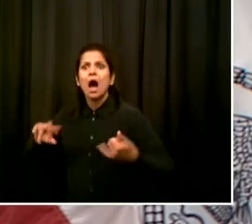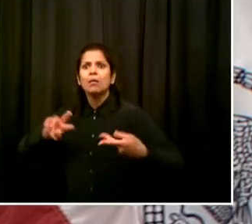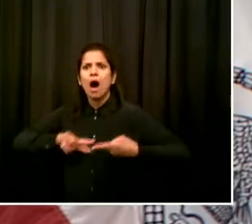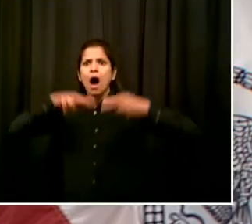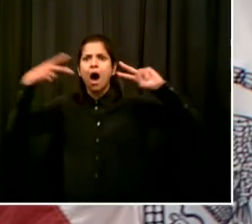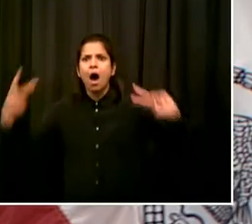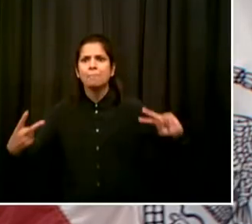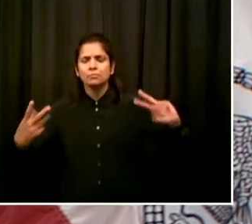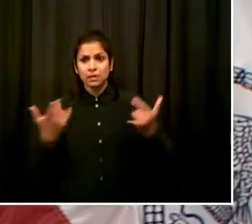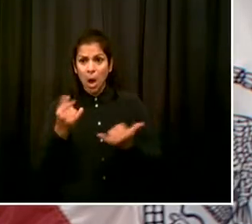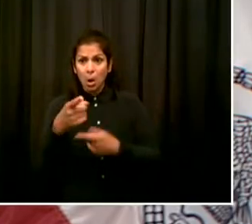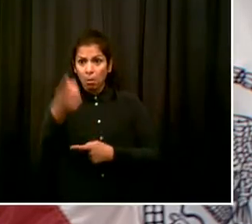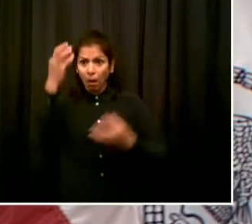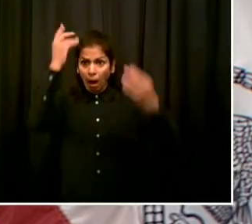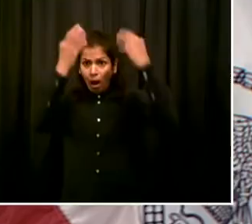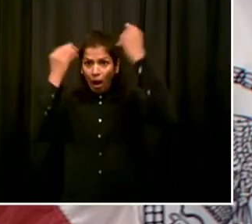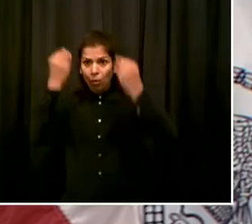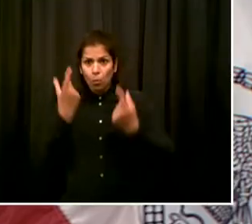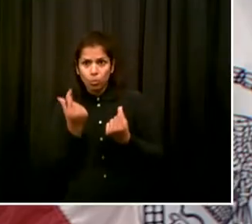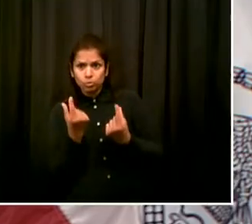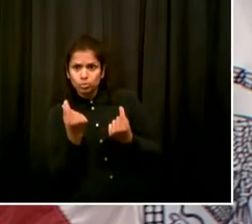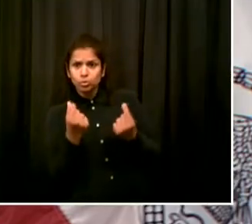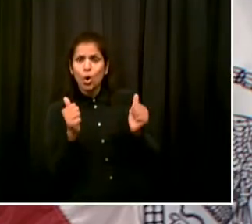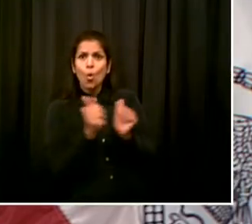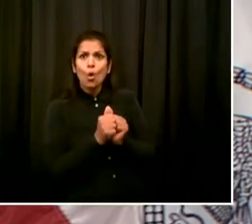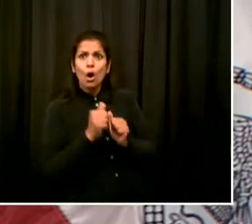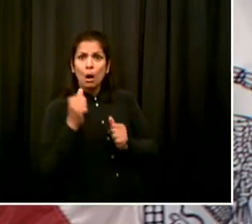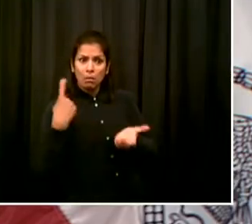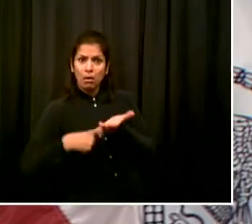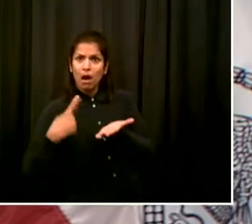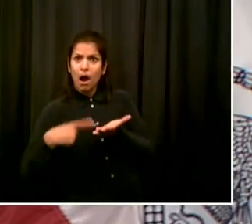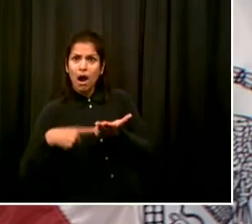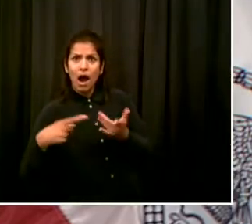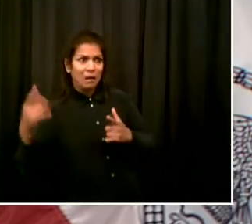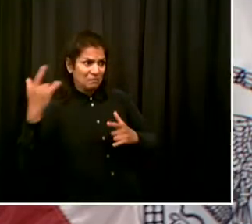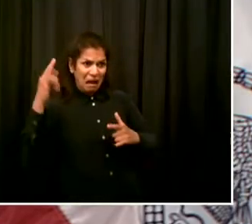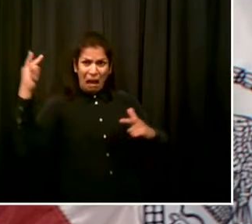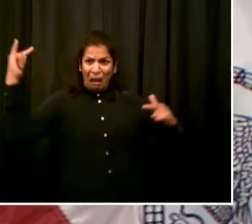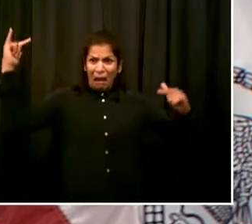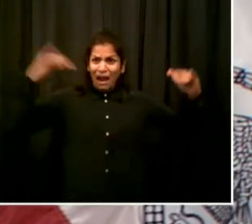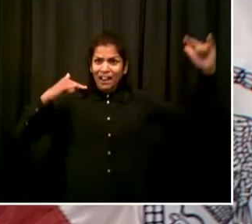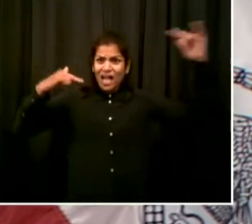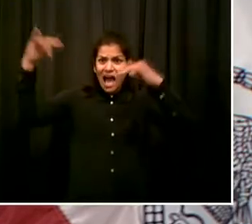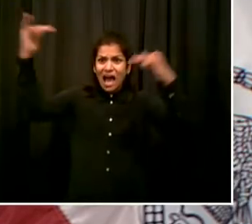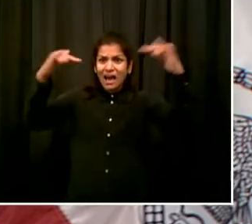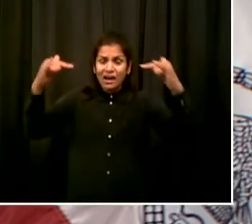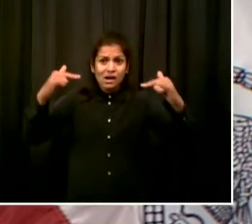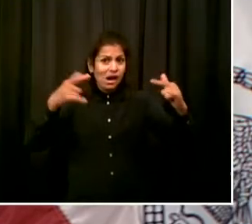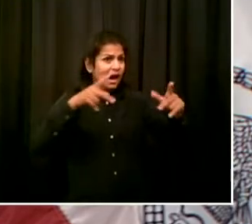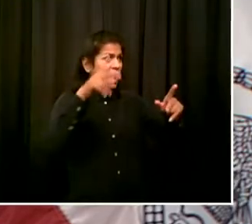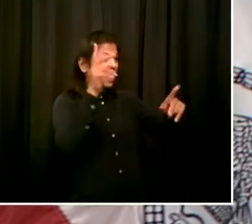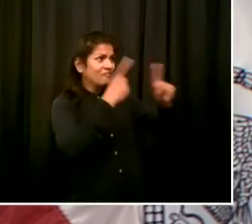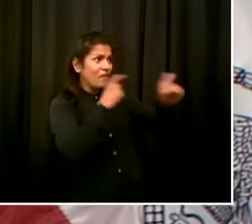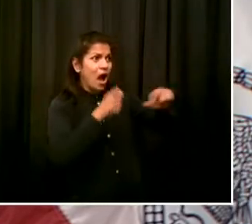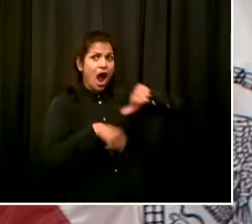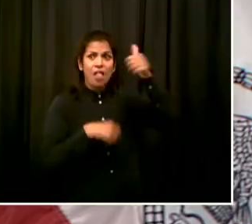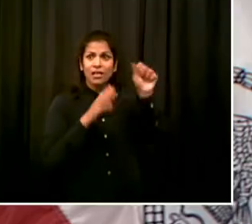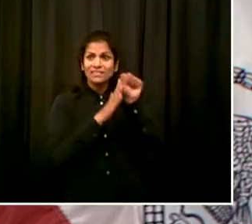ANYTHING ABO UT THAT OR TALK TO THE AIRLINES?